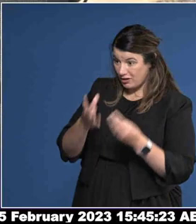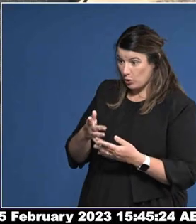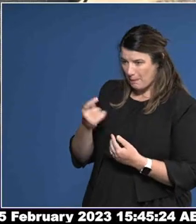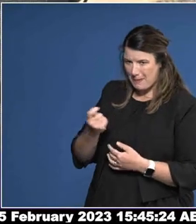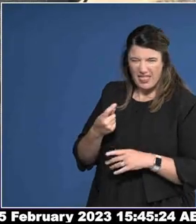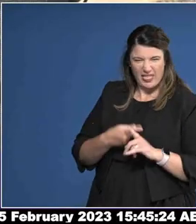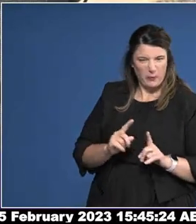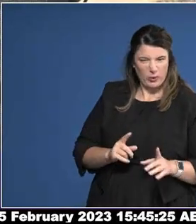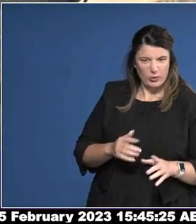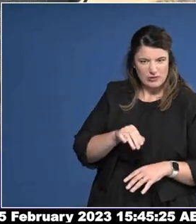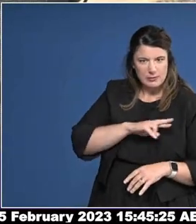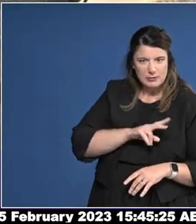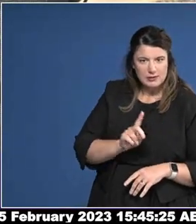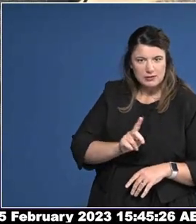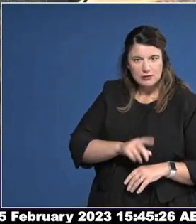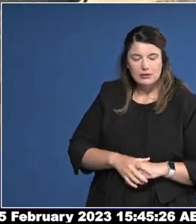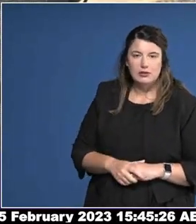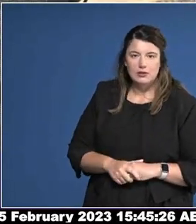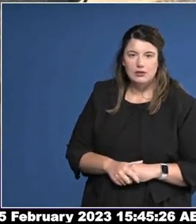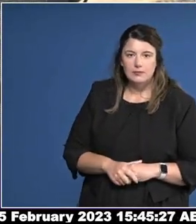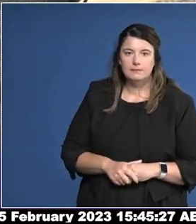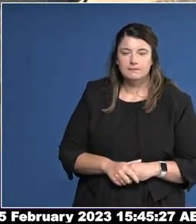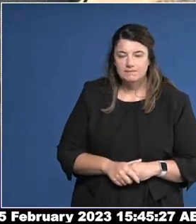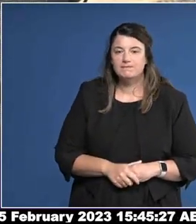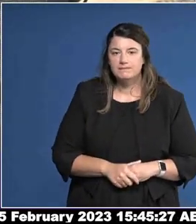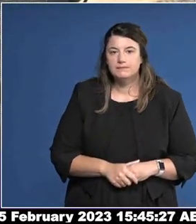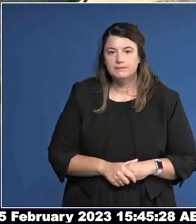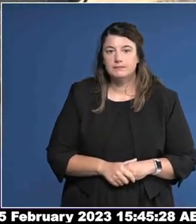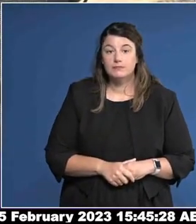So there are some specific things coming out of that report, particularly